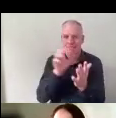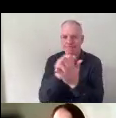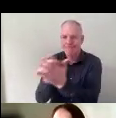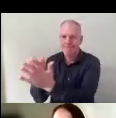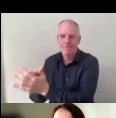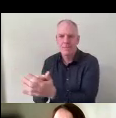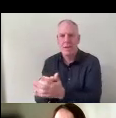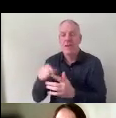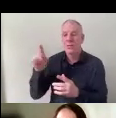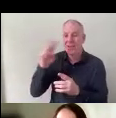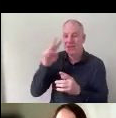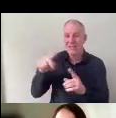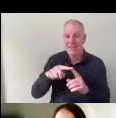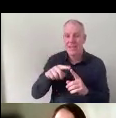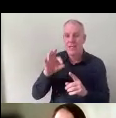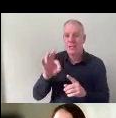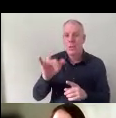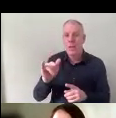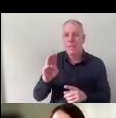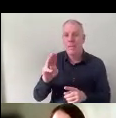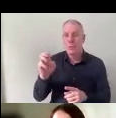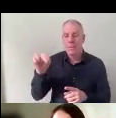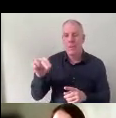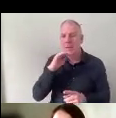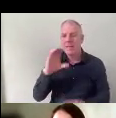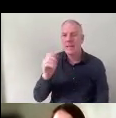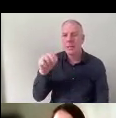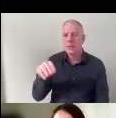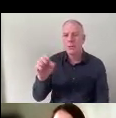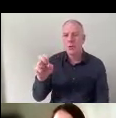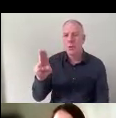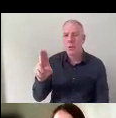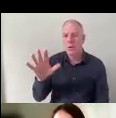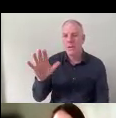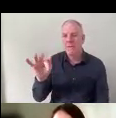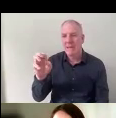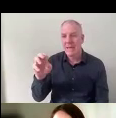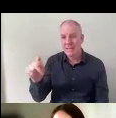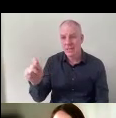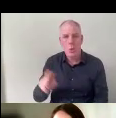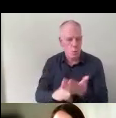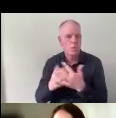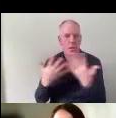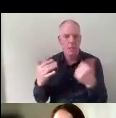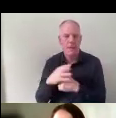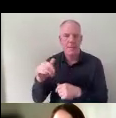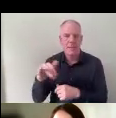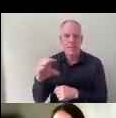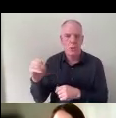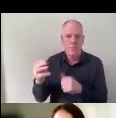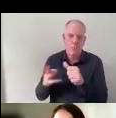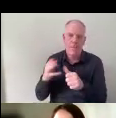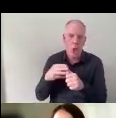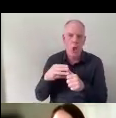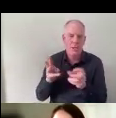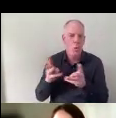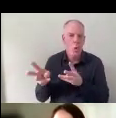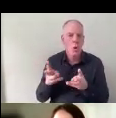spectrum, you see this is gypsum, which is calcium sulphate that was extensively used by Mazzolino in the preparatory layer, so the layer that is applied on top of the